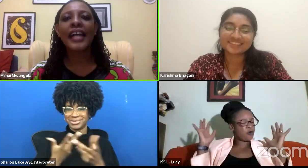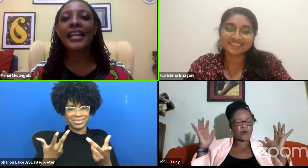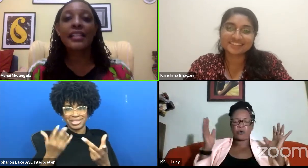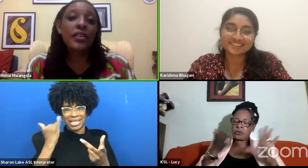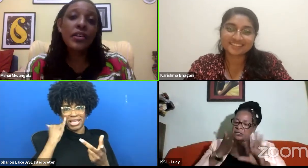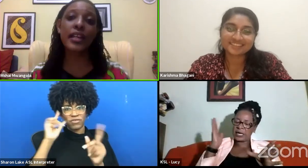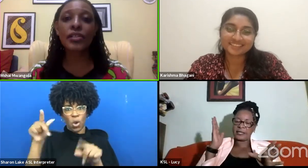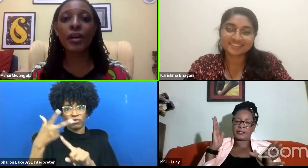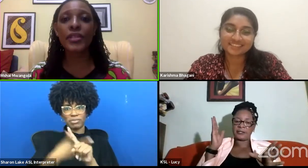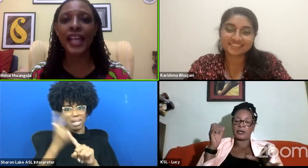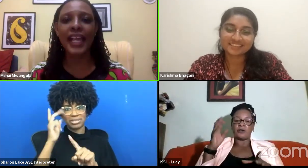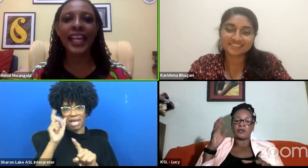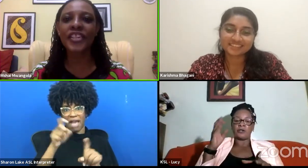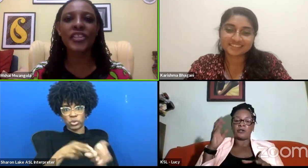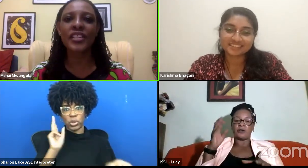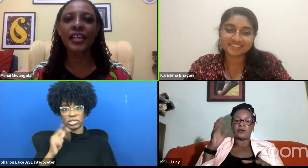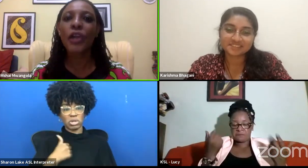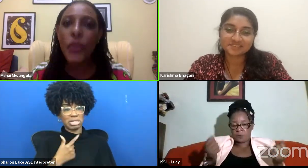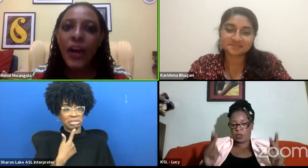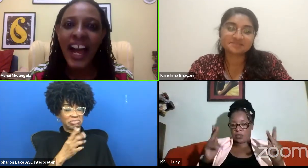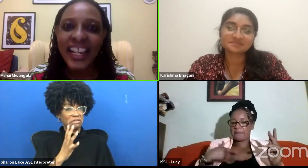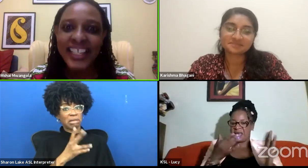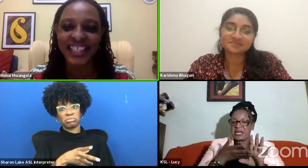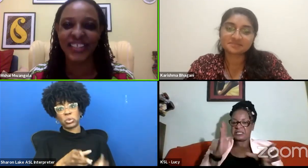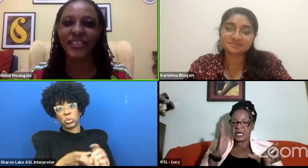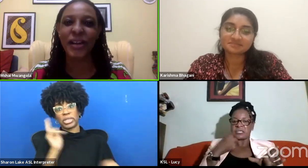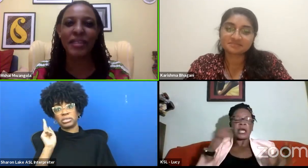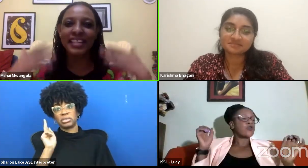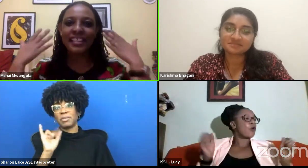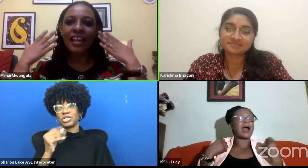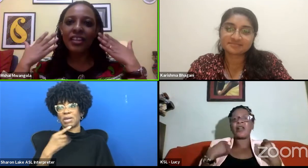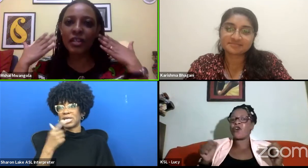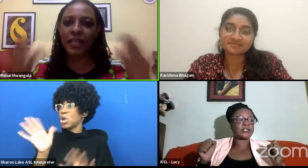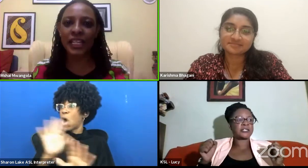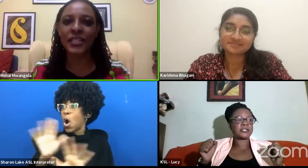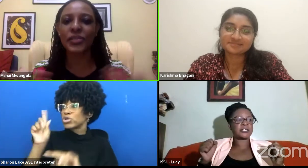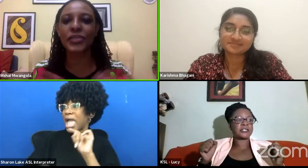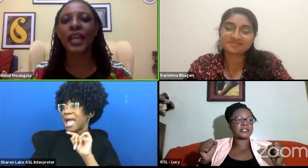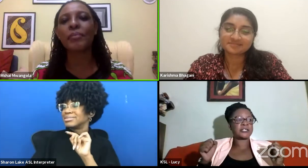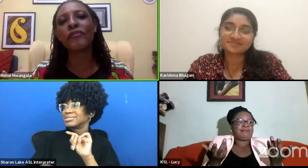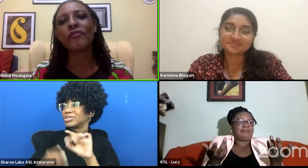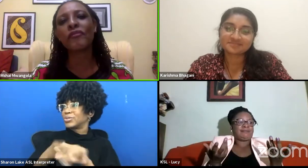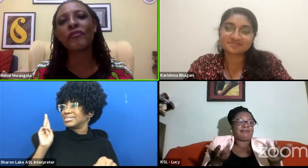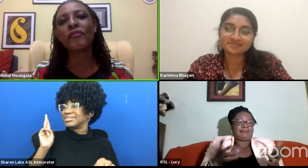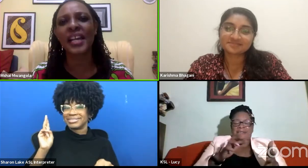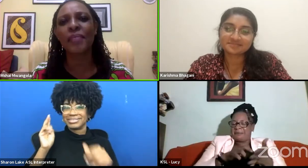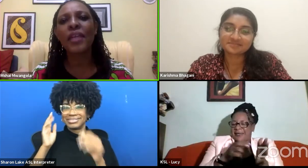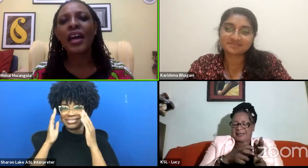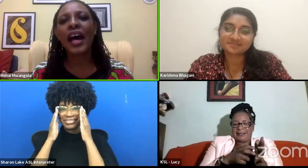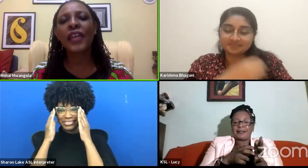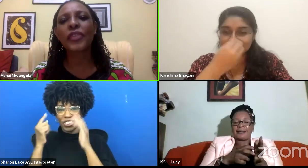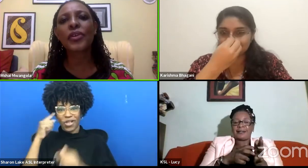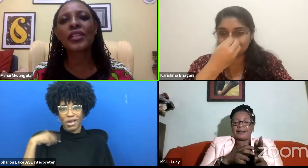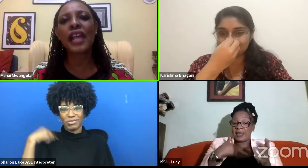And I said, "Okay, so I'm resigning." And she said, "No, you can't! "You're going to be nuts to do that." But for me, at that time, I thought